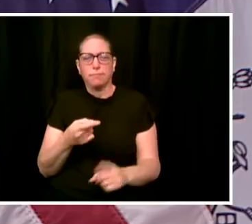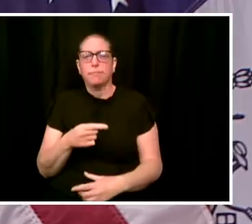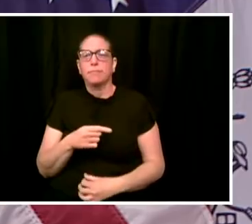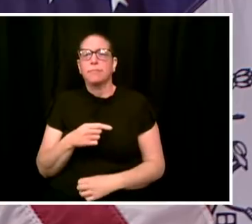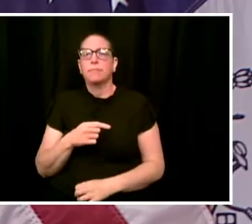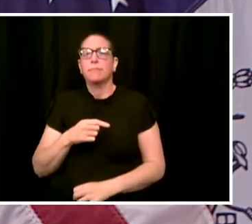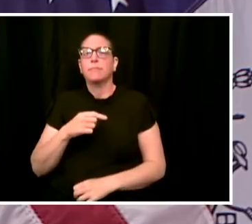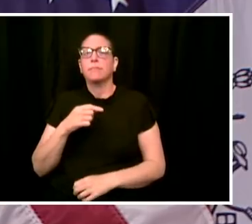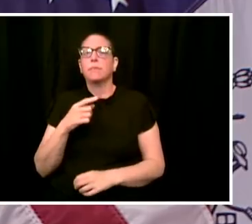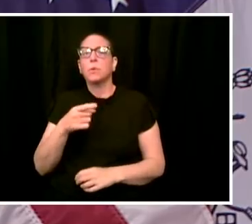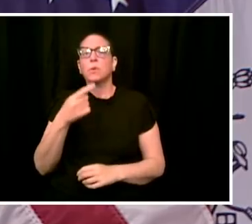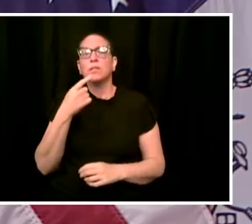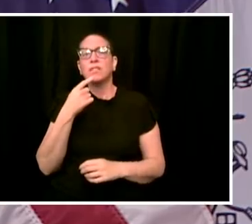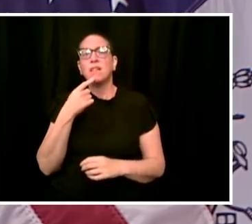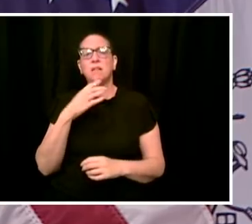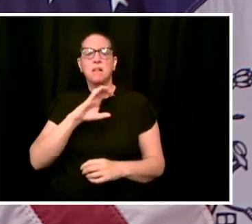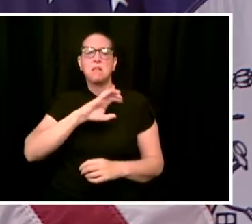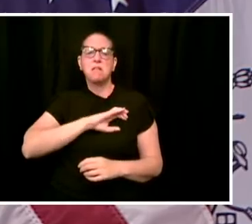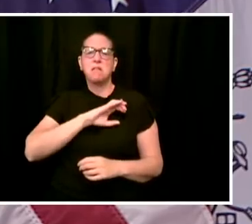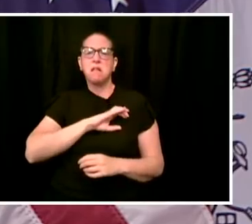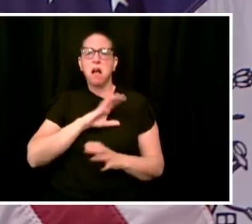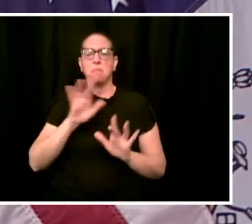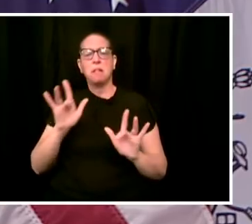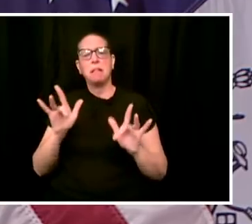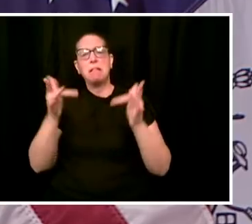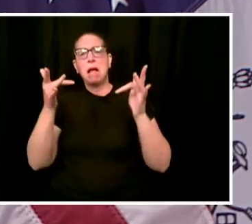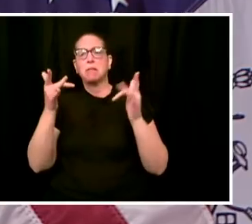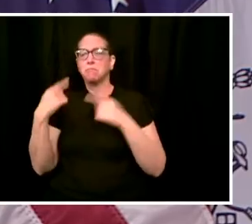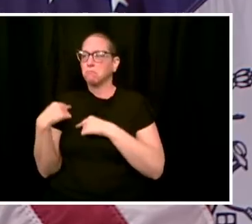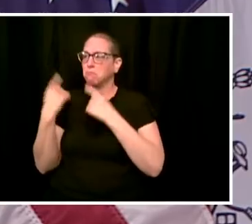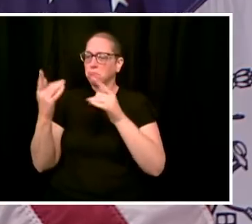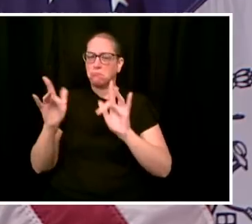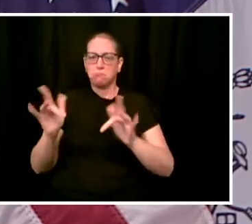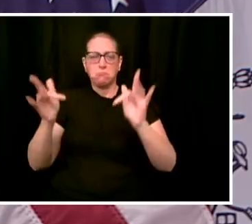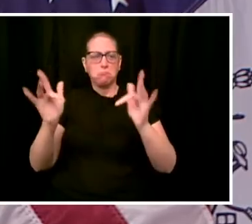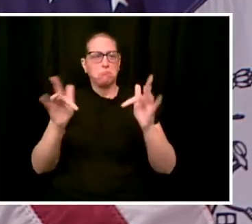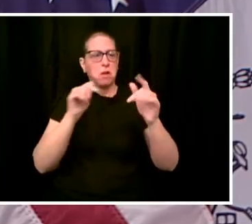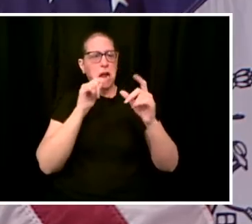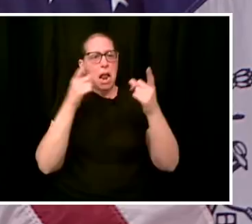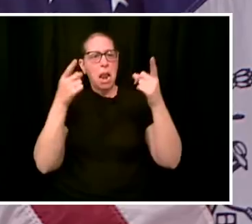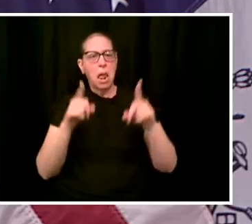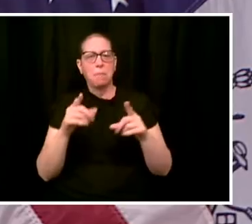NOT BREAKING DOWN THESE ARRESTS AND HOW CAN YOU REACH